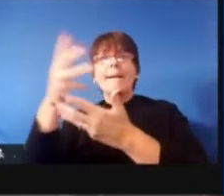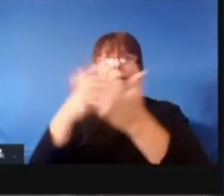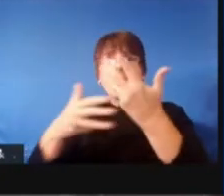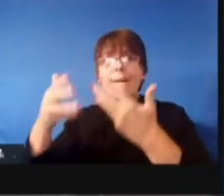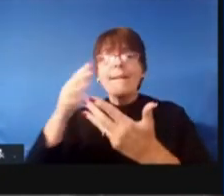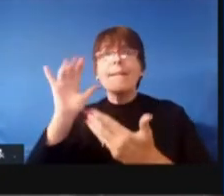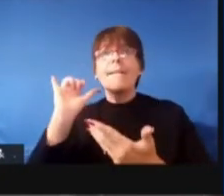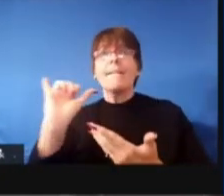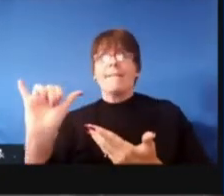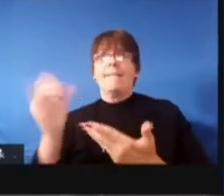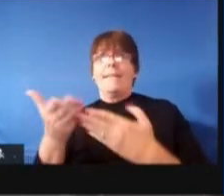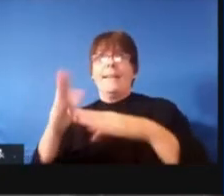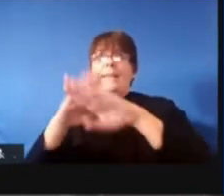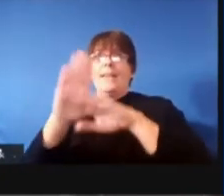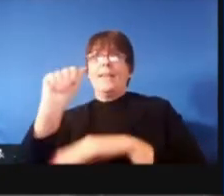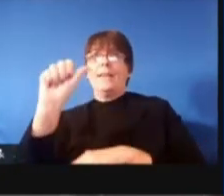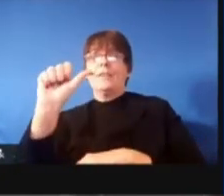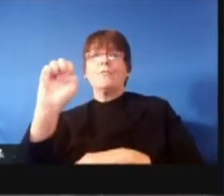LINE SHOWS AFTER SEEING AN